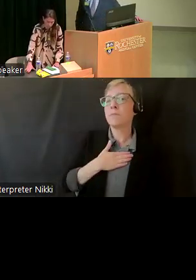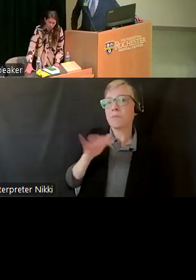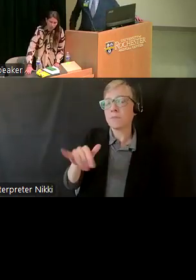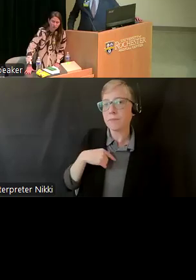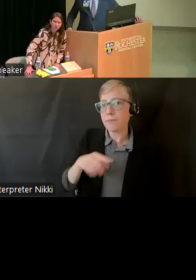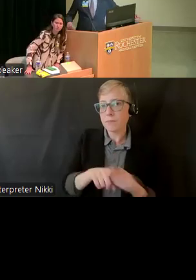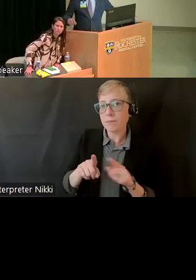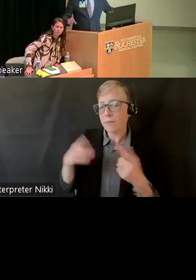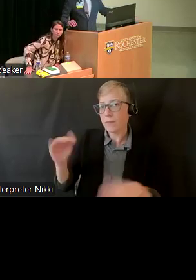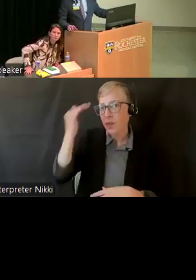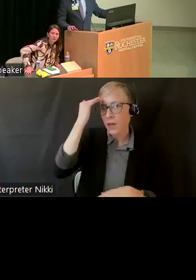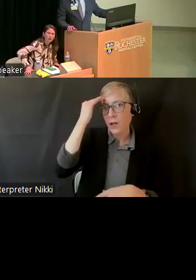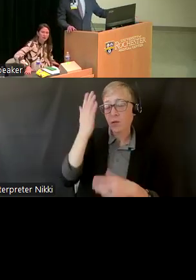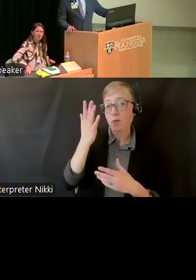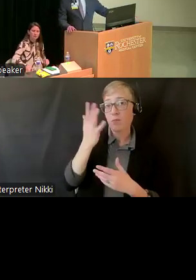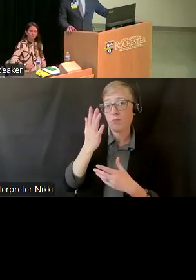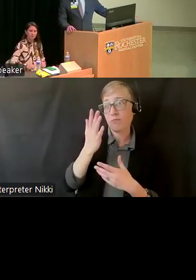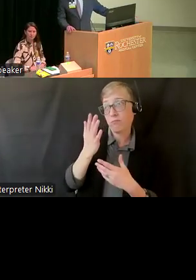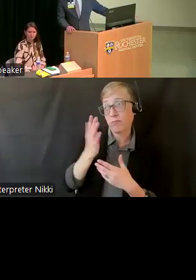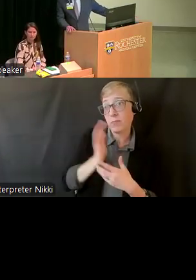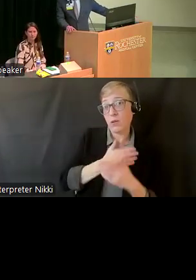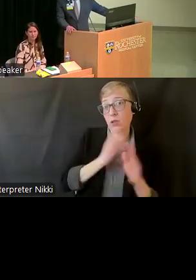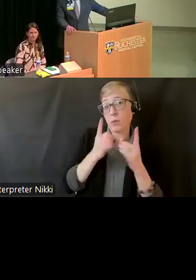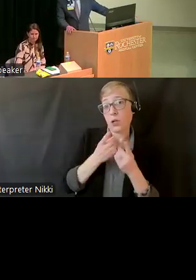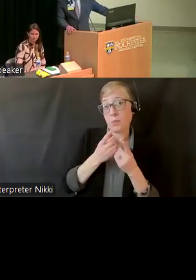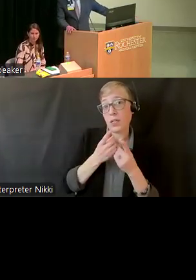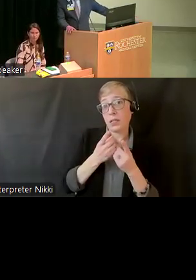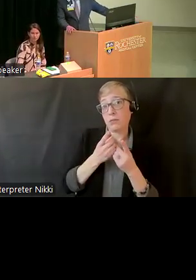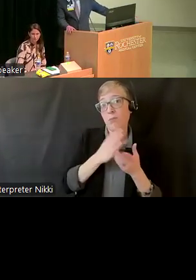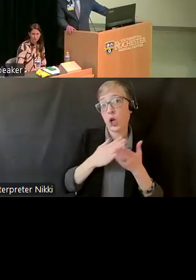are parts of our department that are sort of chronically understaffed or having trouble just